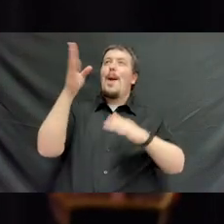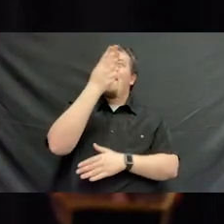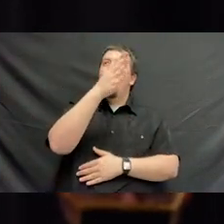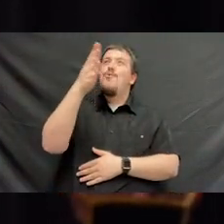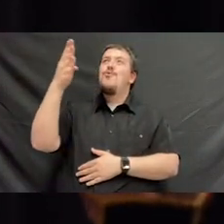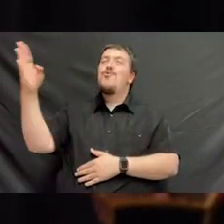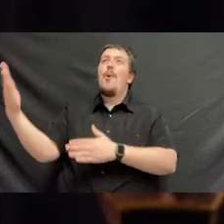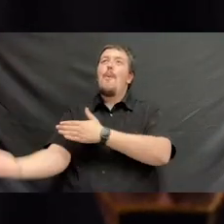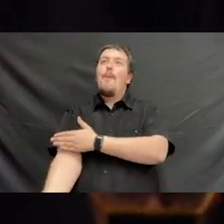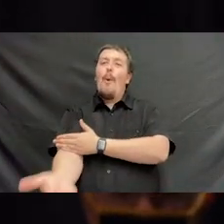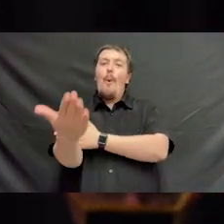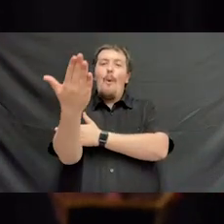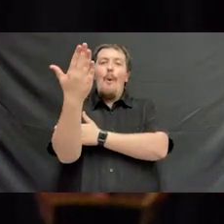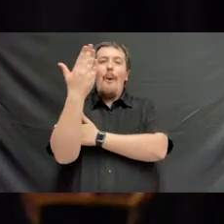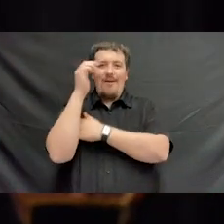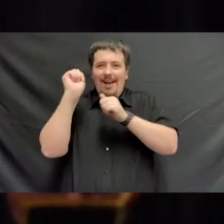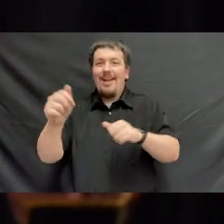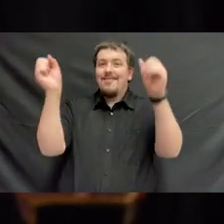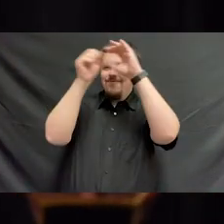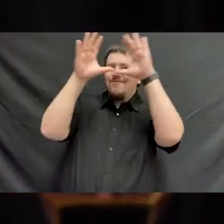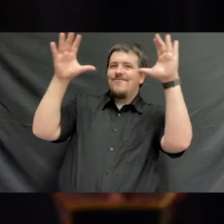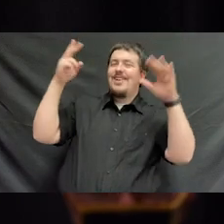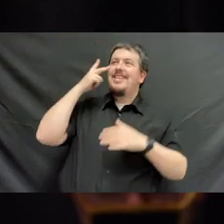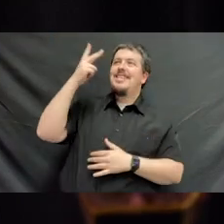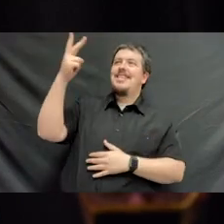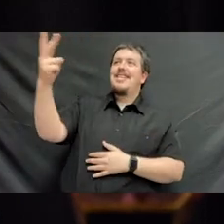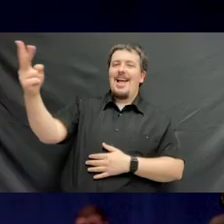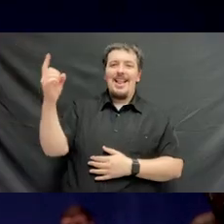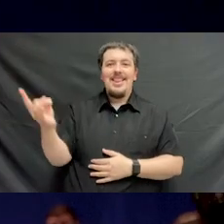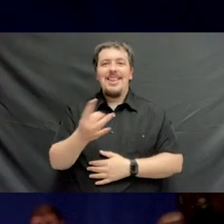Oh, I can see the light of a clear blue morning